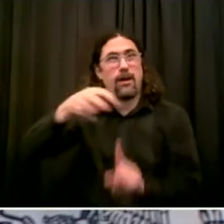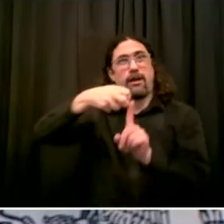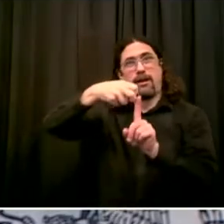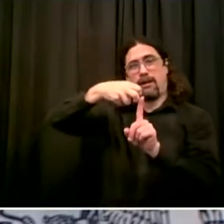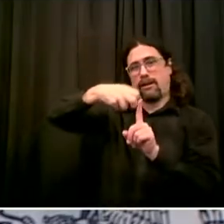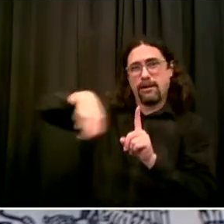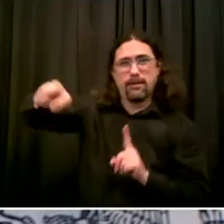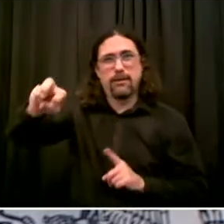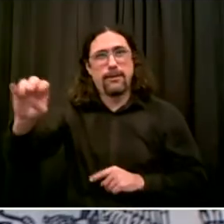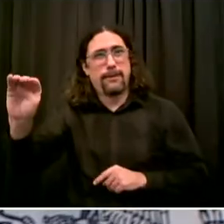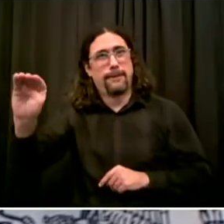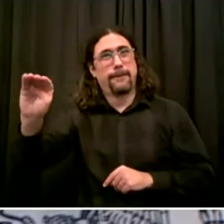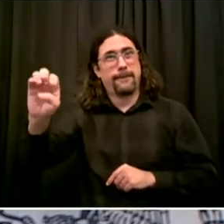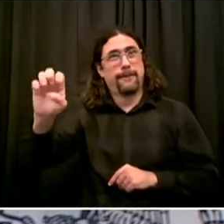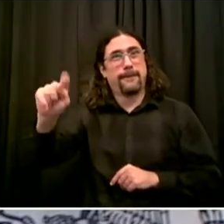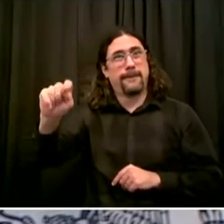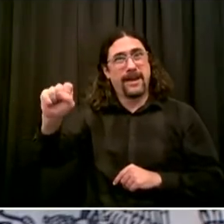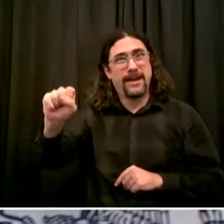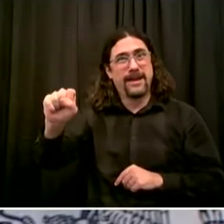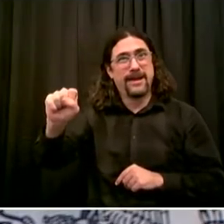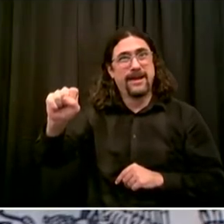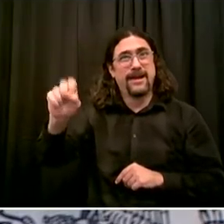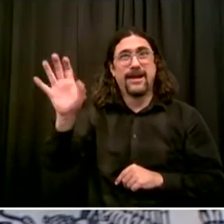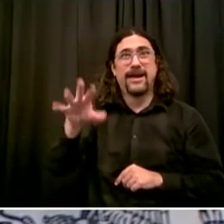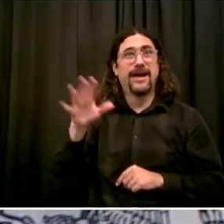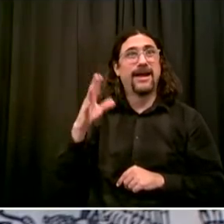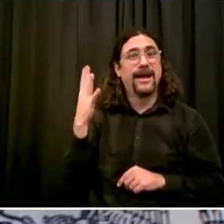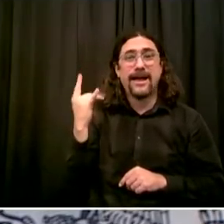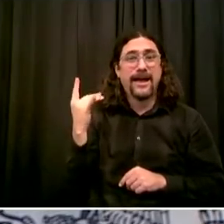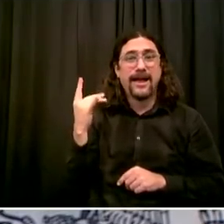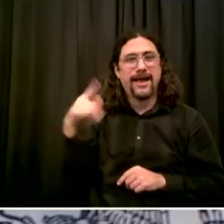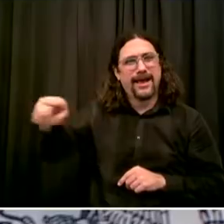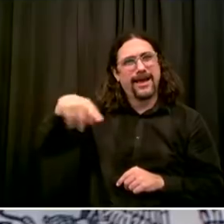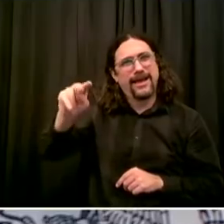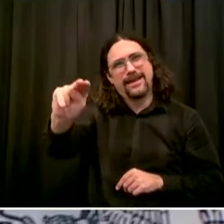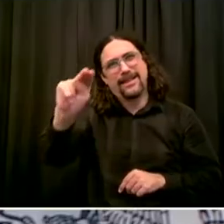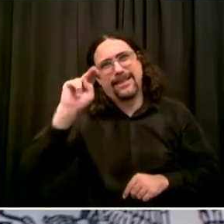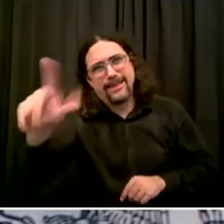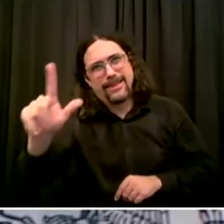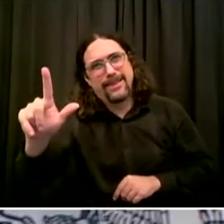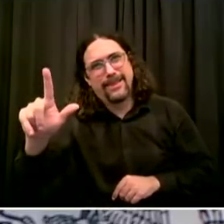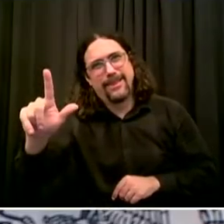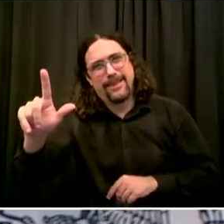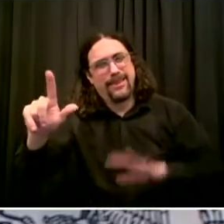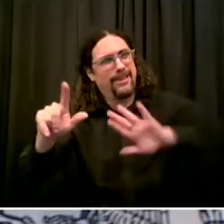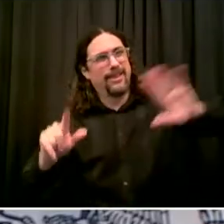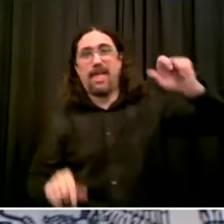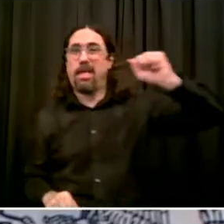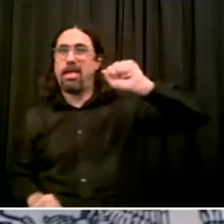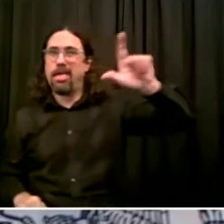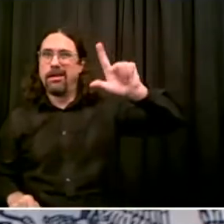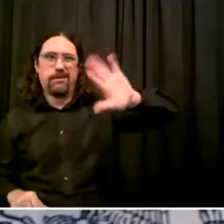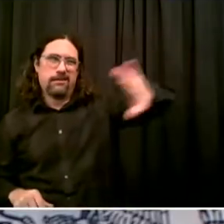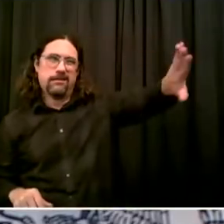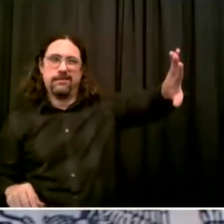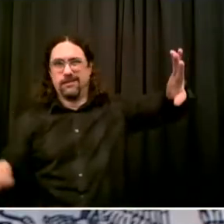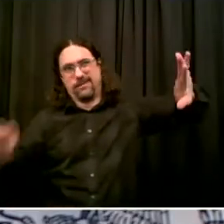SAID IS AT 1ST, IT SOUNDED SO DODGERS